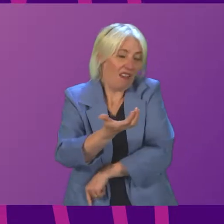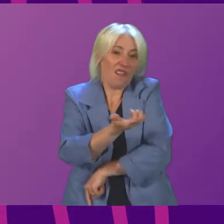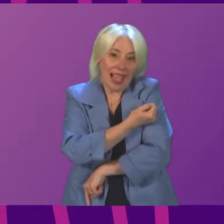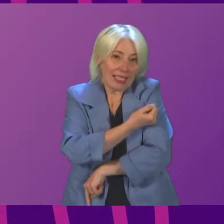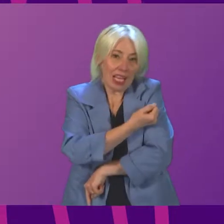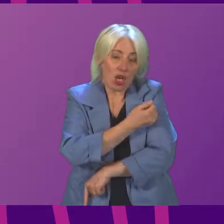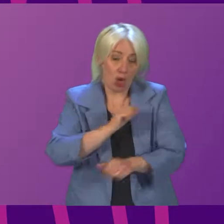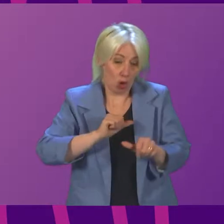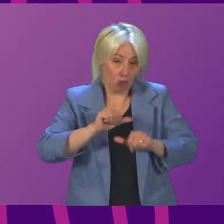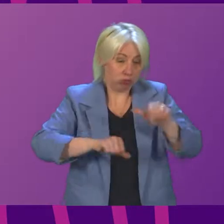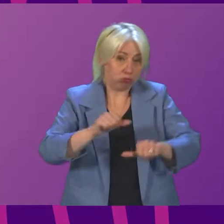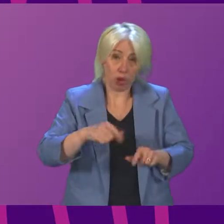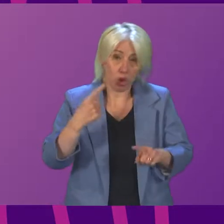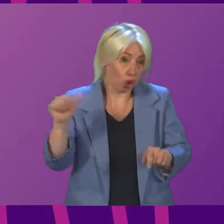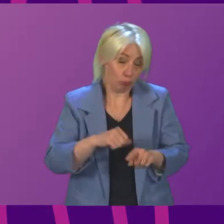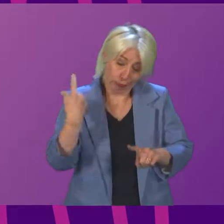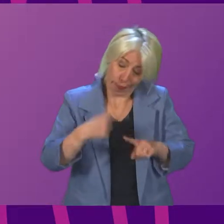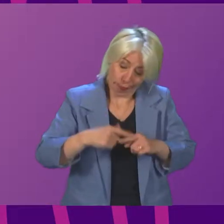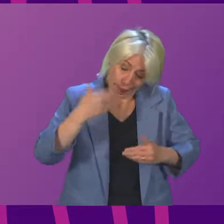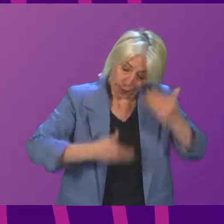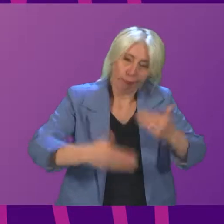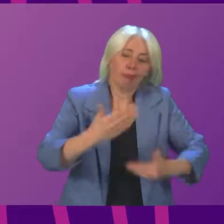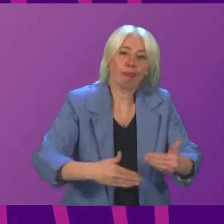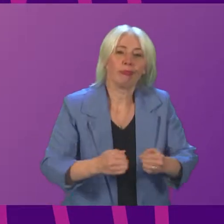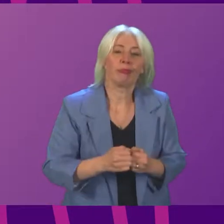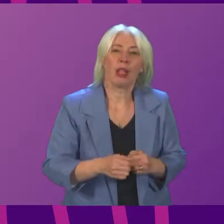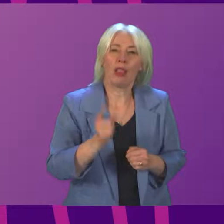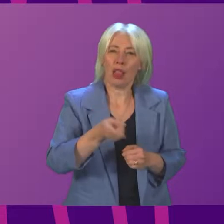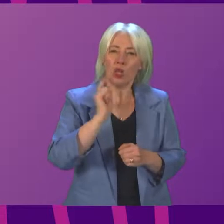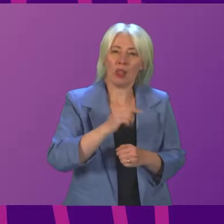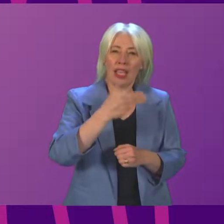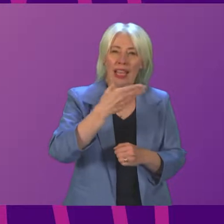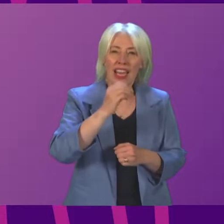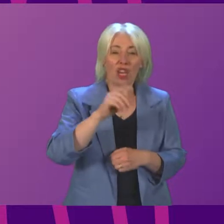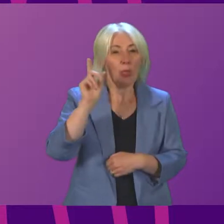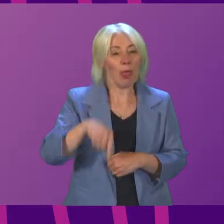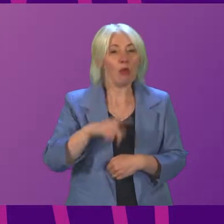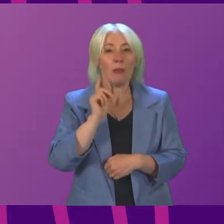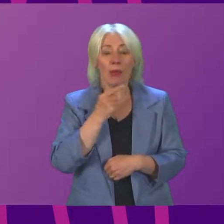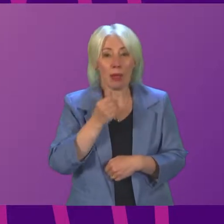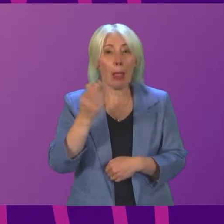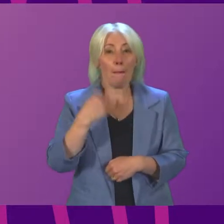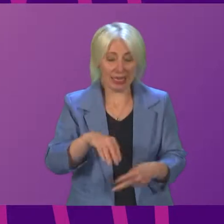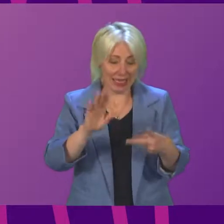to be at. At the end of last week, almost 900,000 people had received their second dose